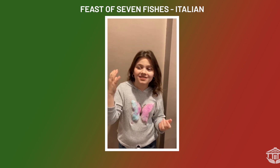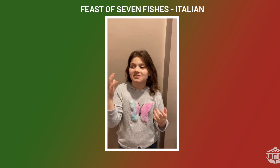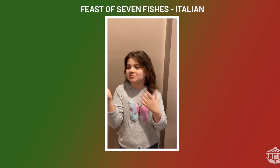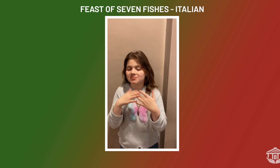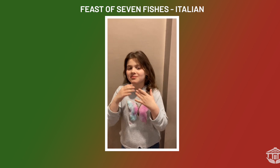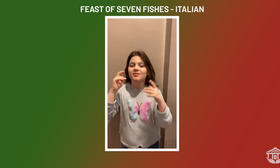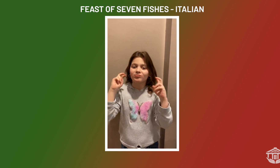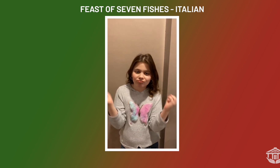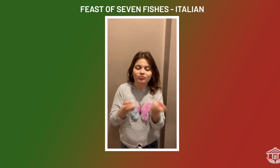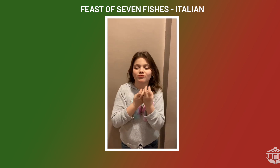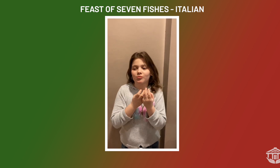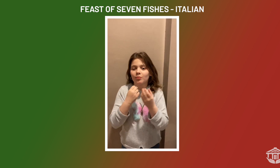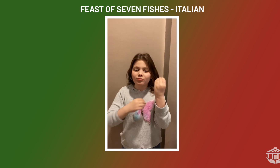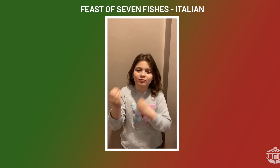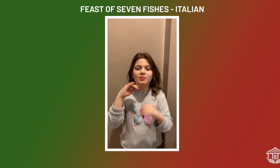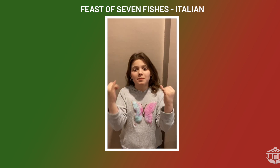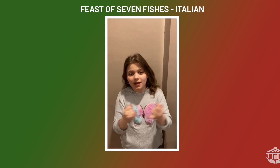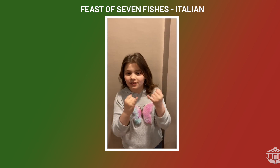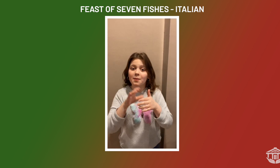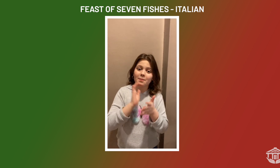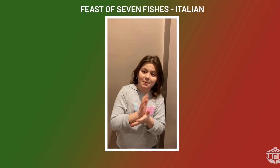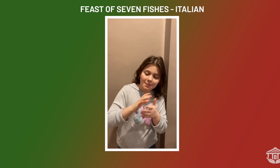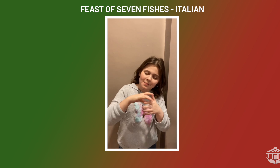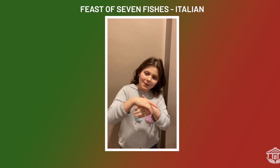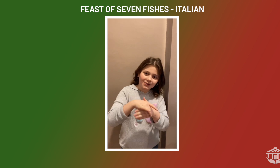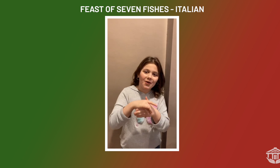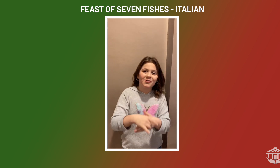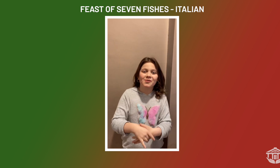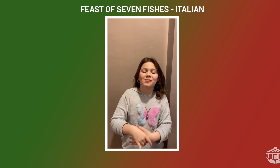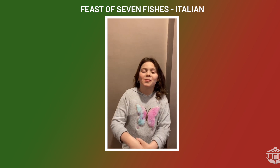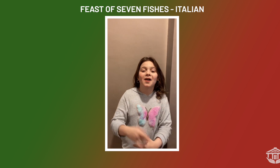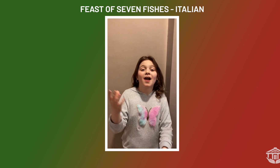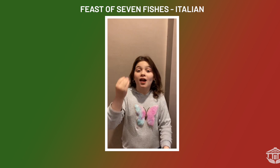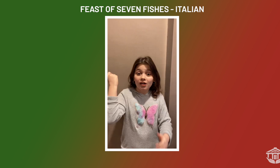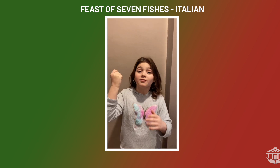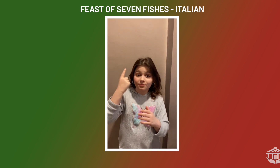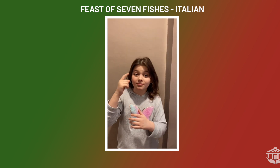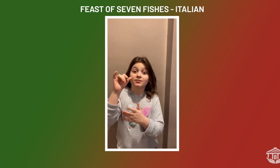aunts, uncles, cousins and everyone gathers around the table and we eat together. We have spaghetti